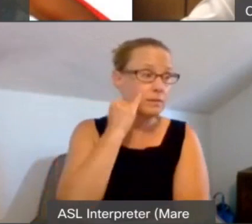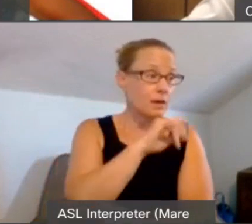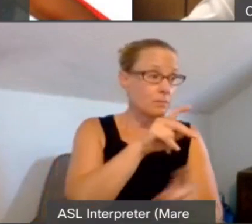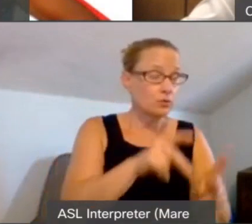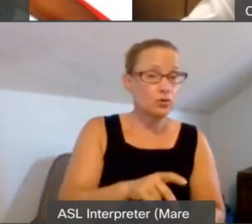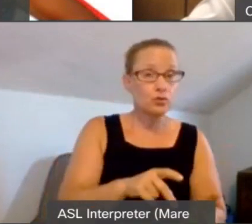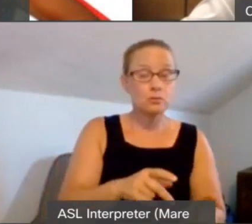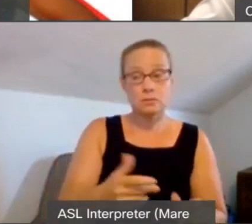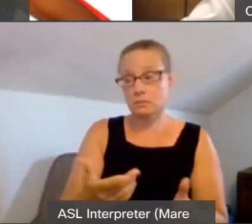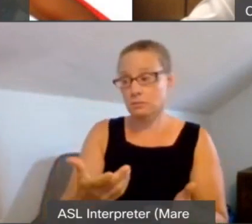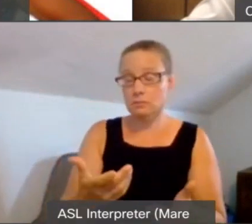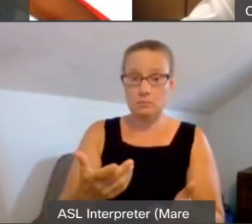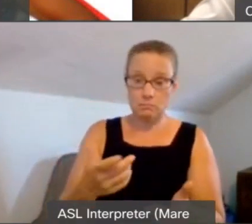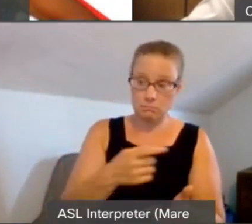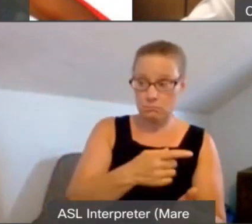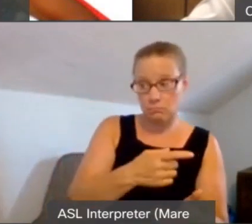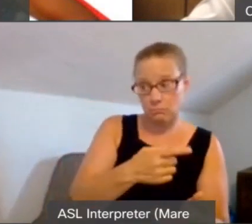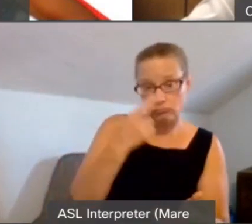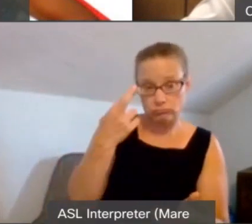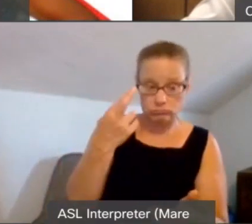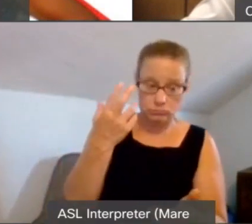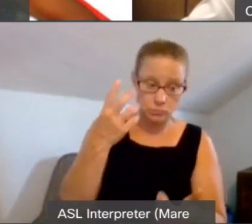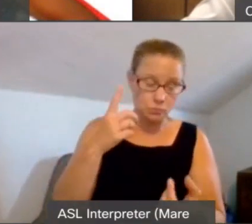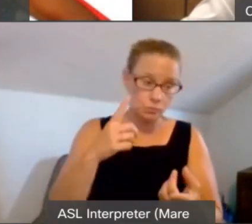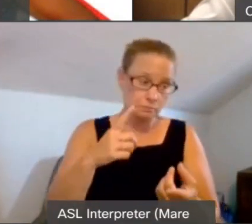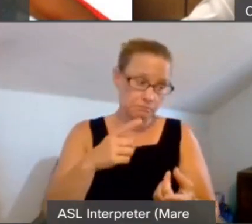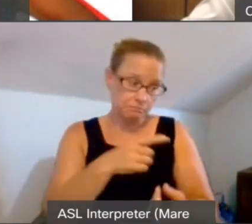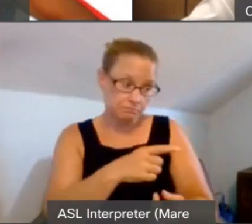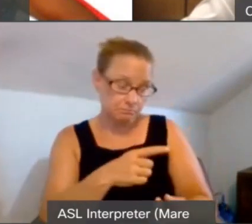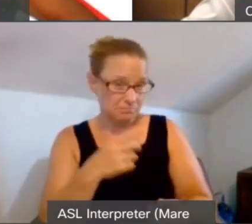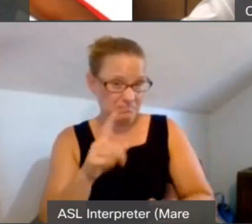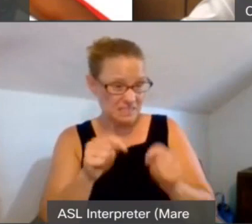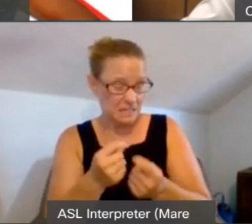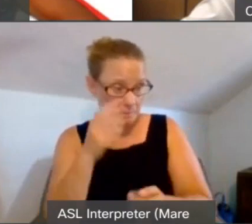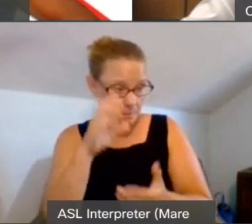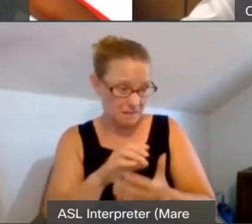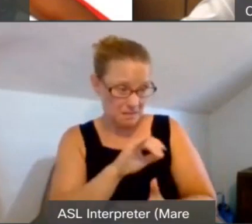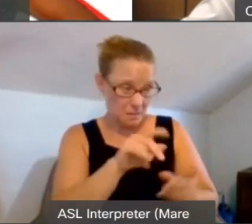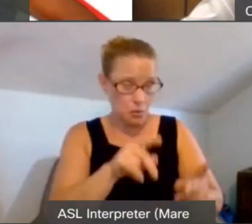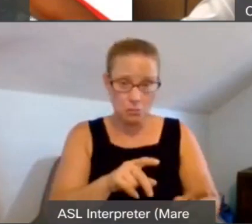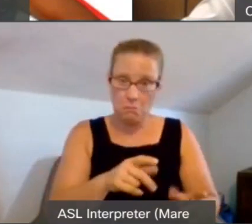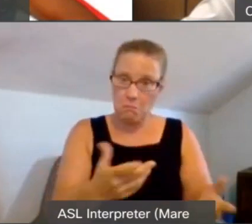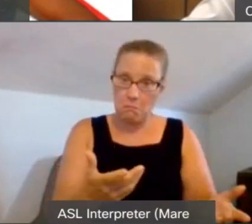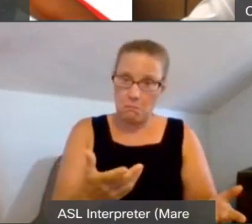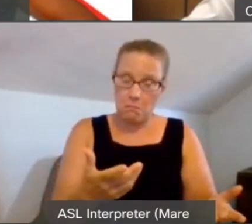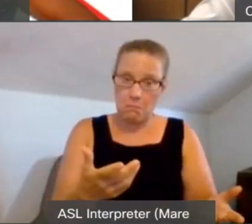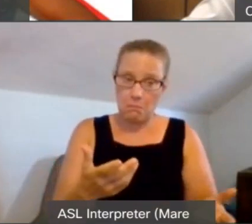and the team has reason to believe that that was provided in you know, in a sort of substandard context